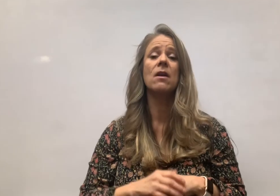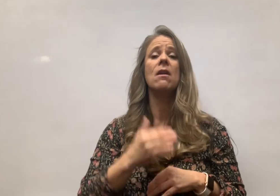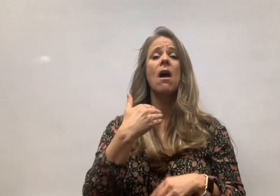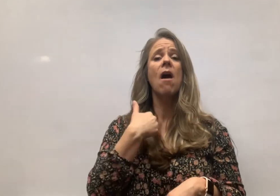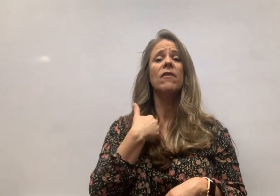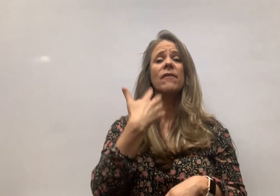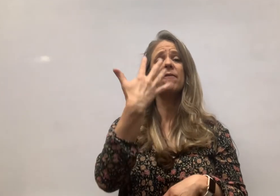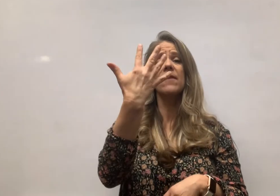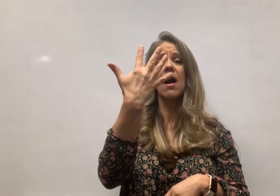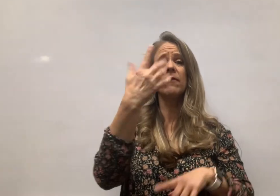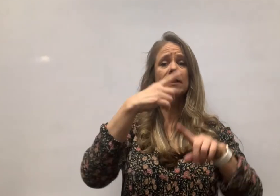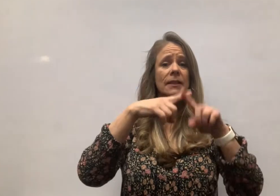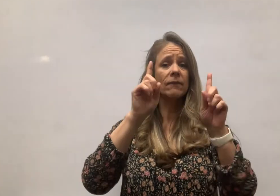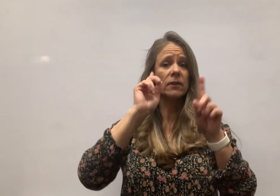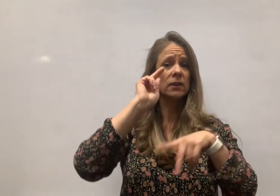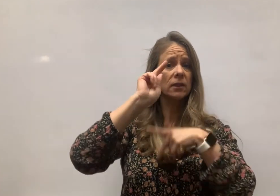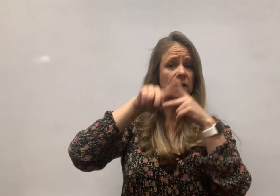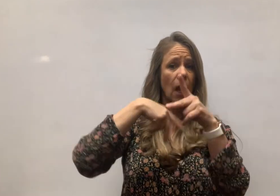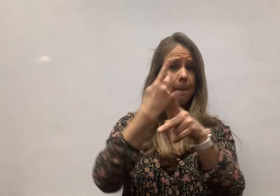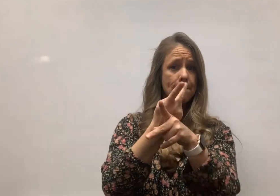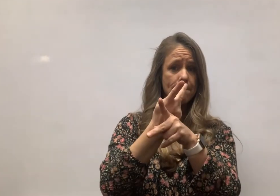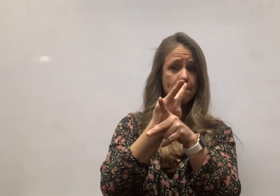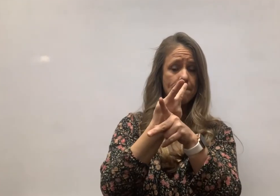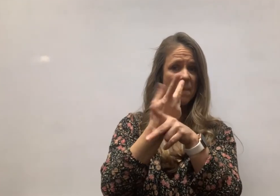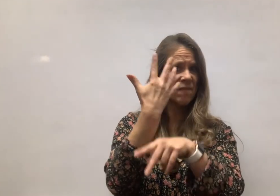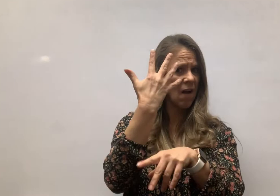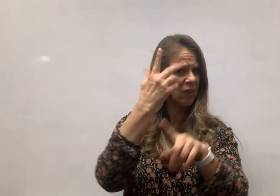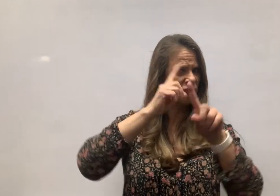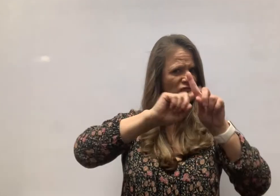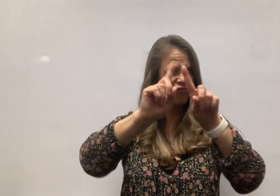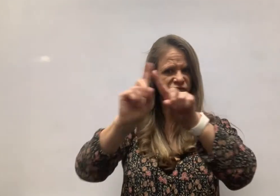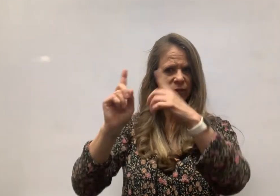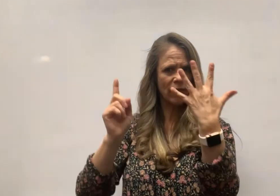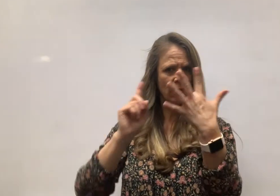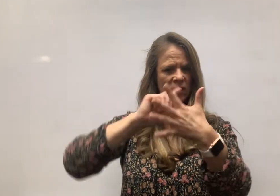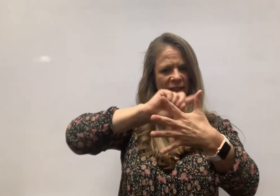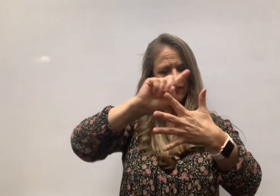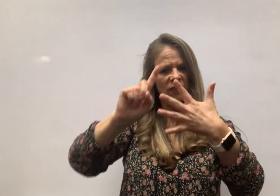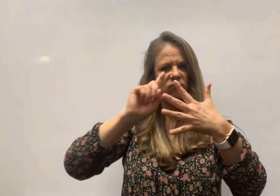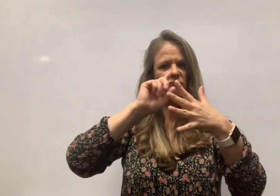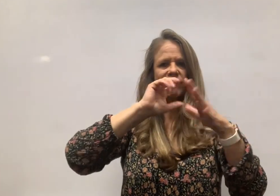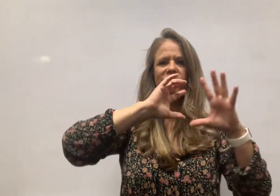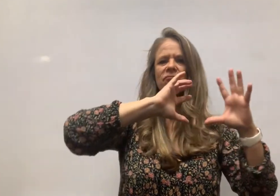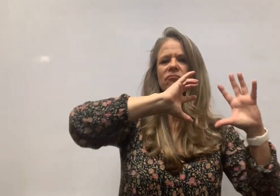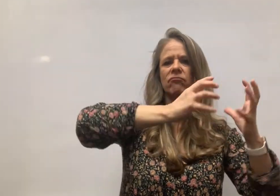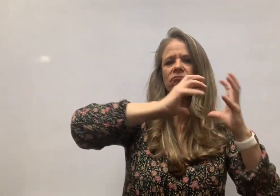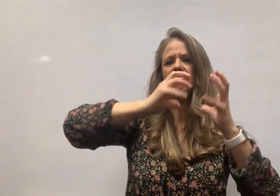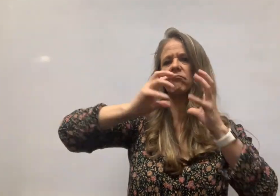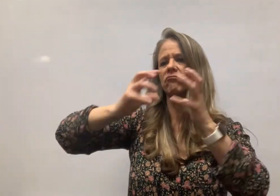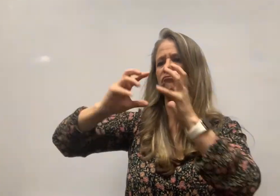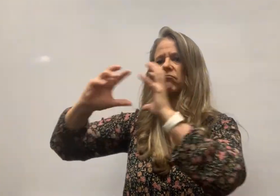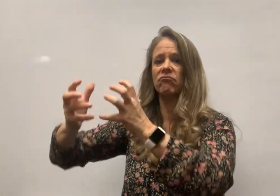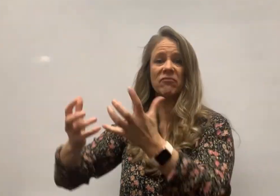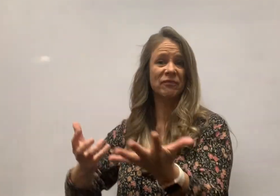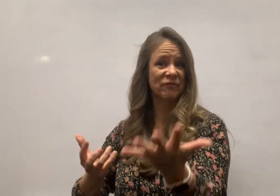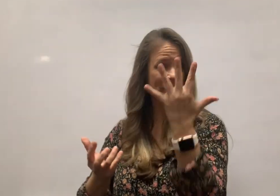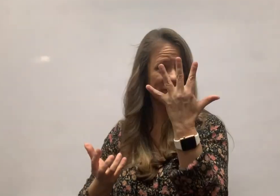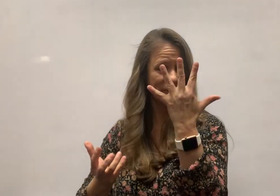There are five different types of Psoriasis.